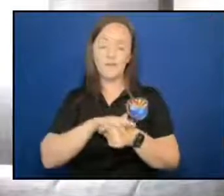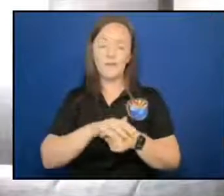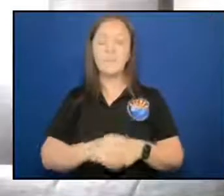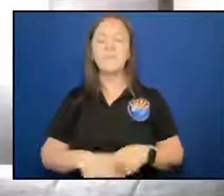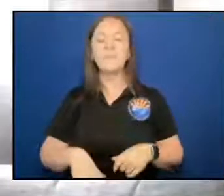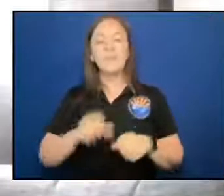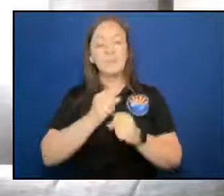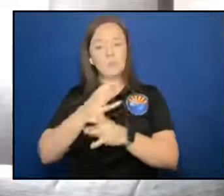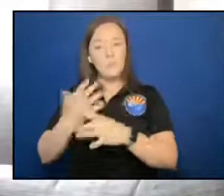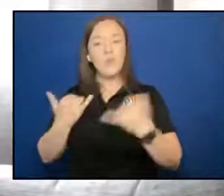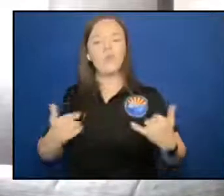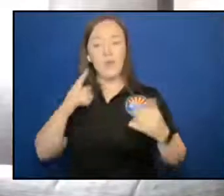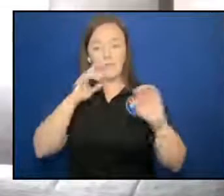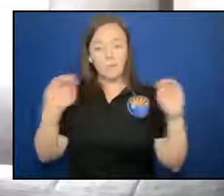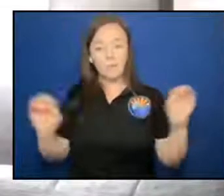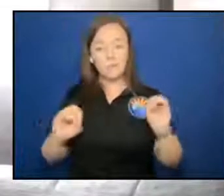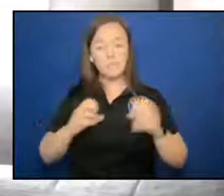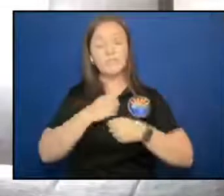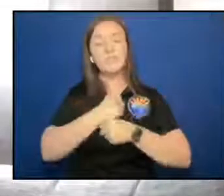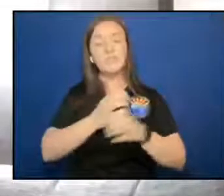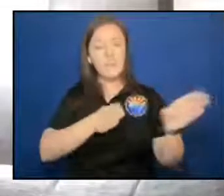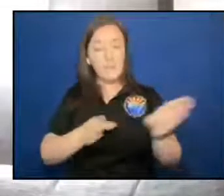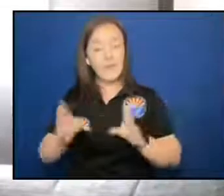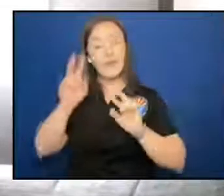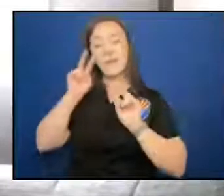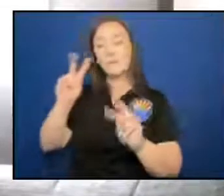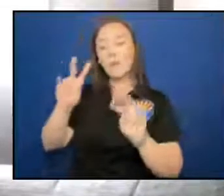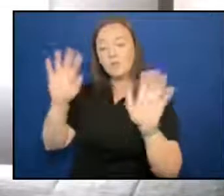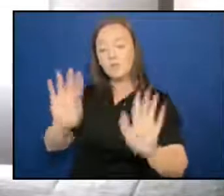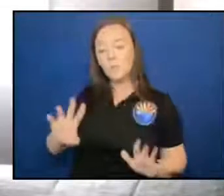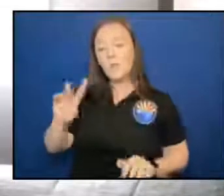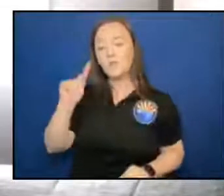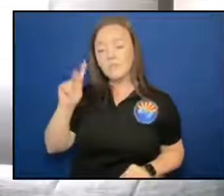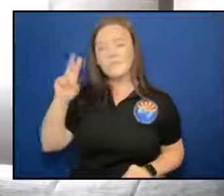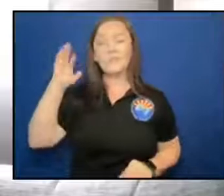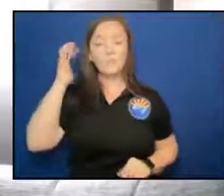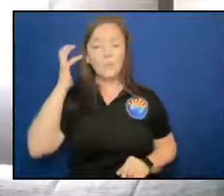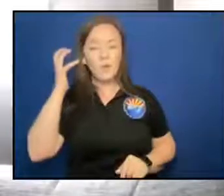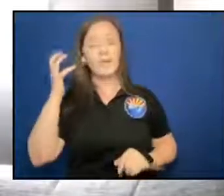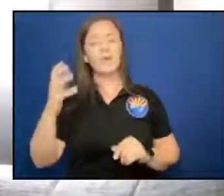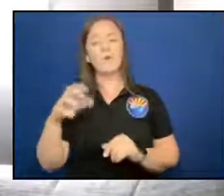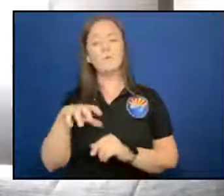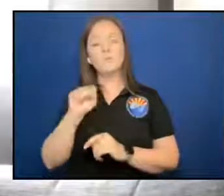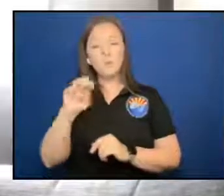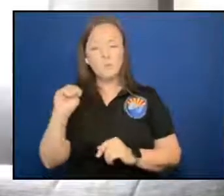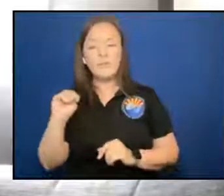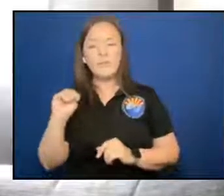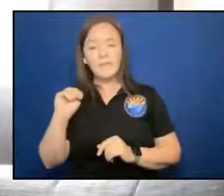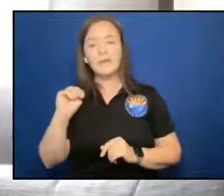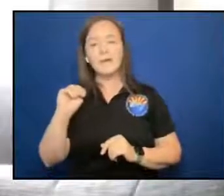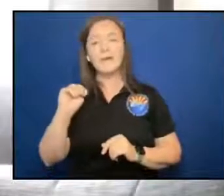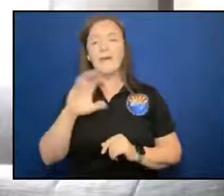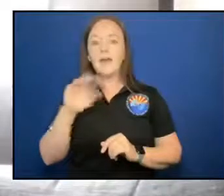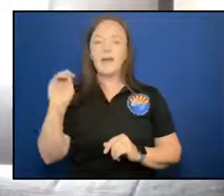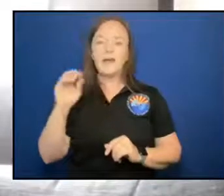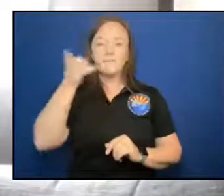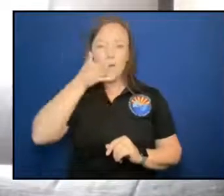HUMIDITY AND THAT IS THE AMOUNT OF MOISTURE IN THE AIR, AND THAT IS GREAT OVER THE NEXT COUPLE OF DAYS AND WE